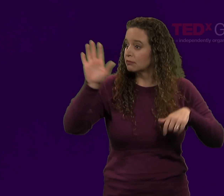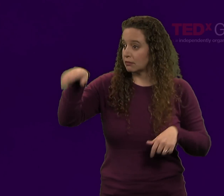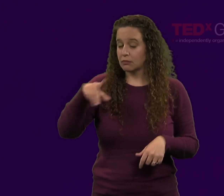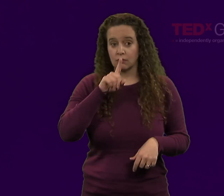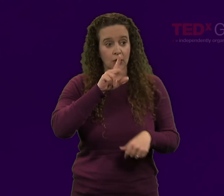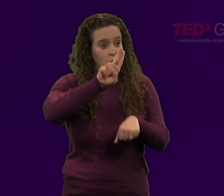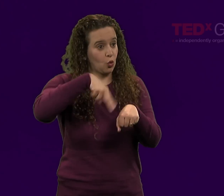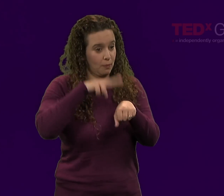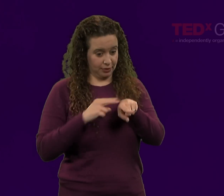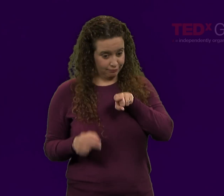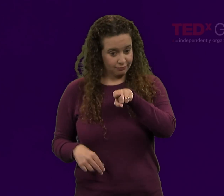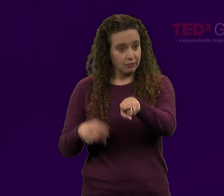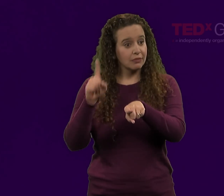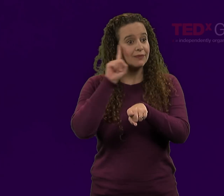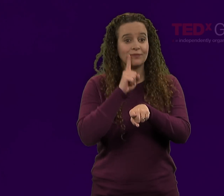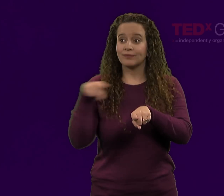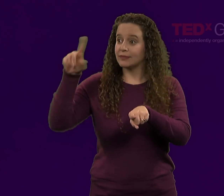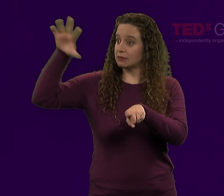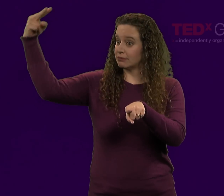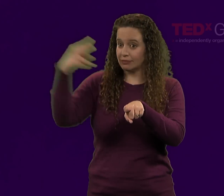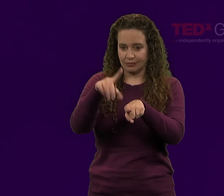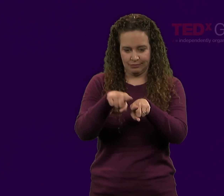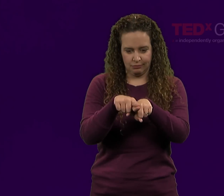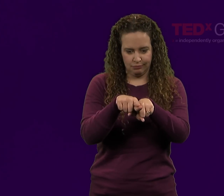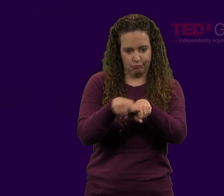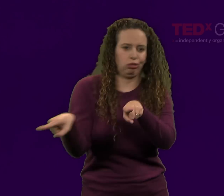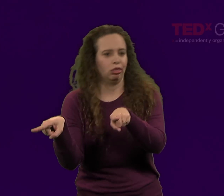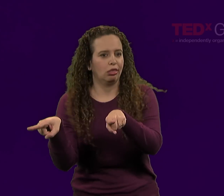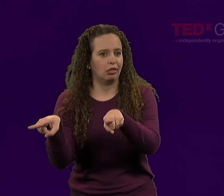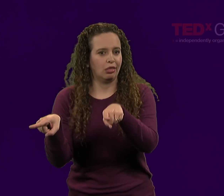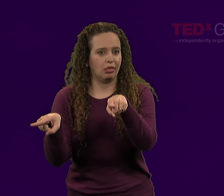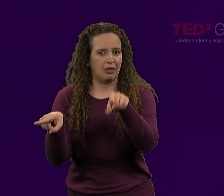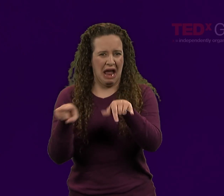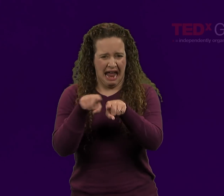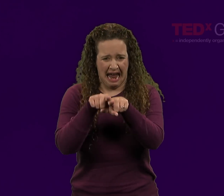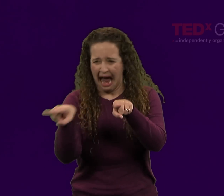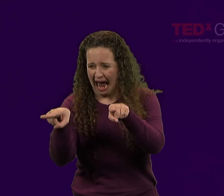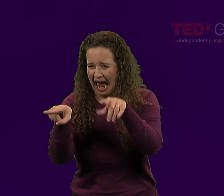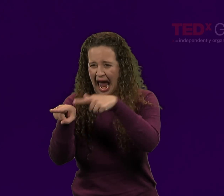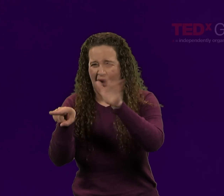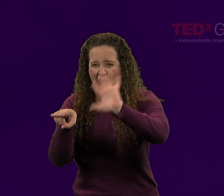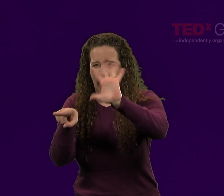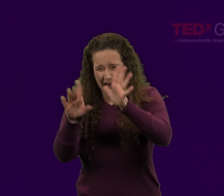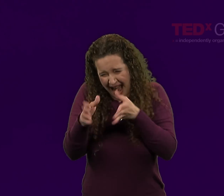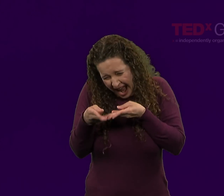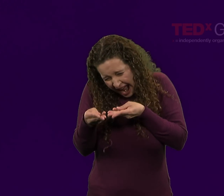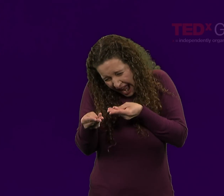There is this notion that deaf people are somehow deviant from the norm, that we're markedly different from that norm